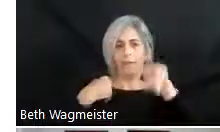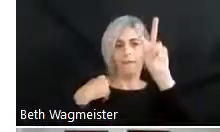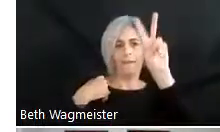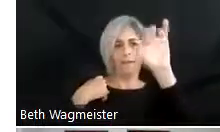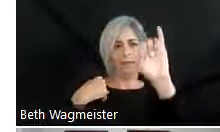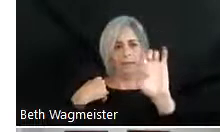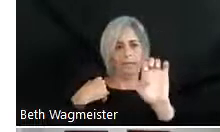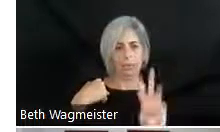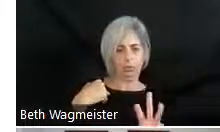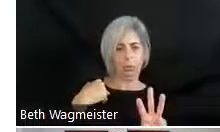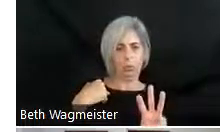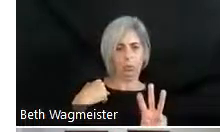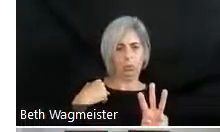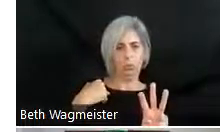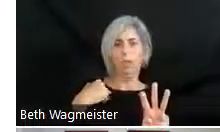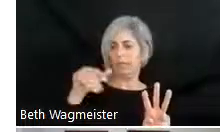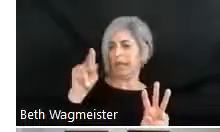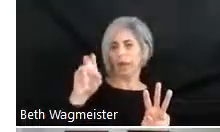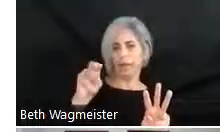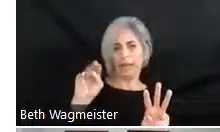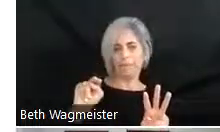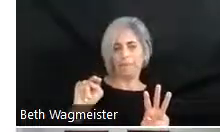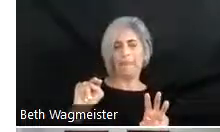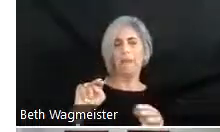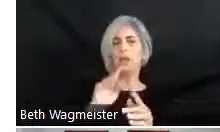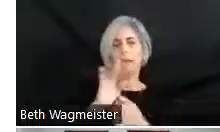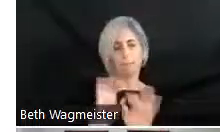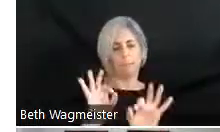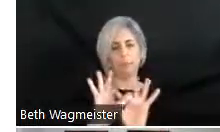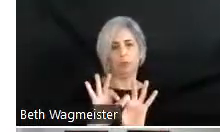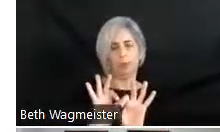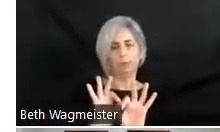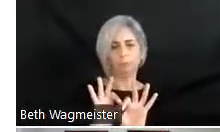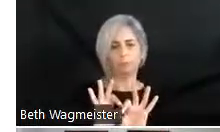is an acronym I like to use whenever I talk about an important subject. And I want people